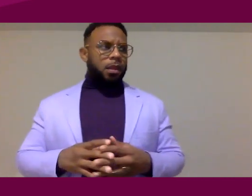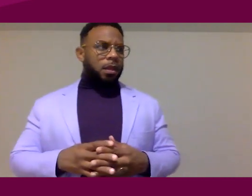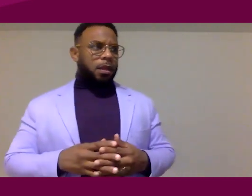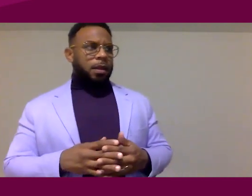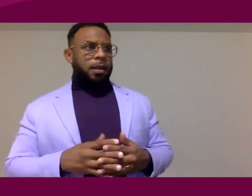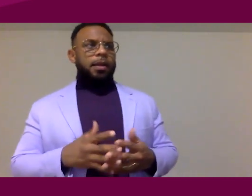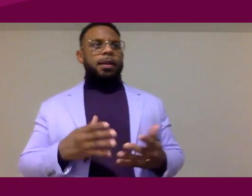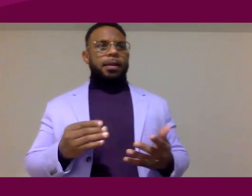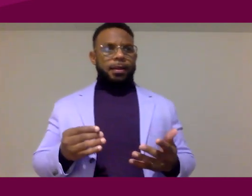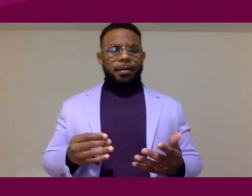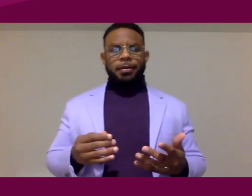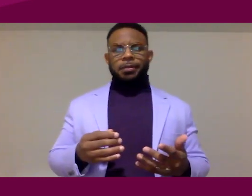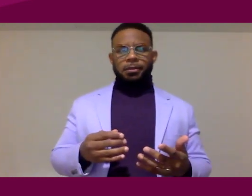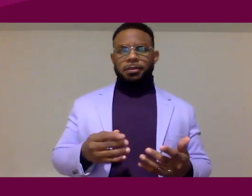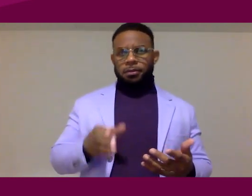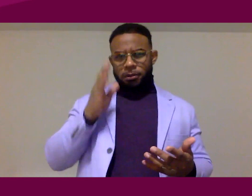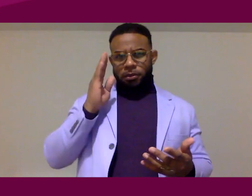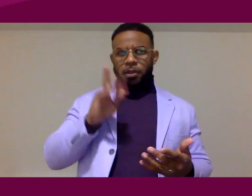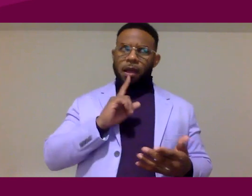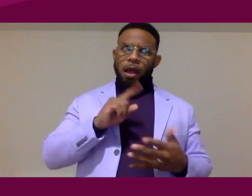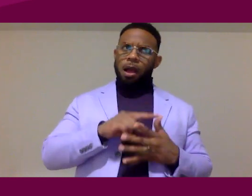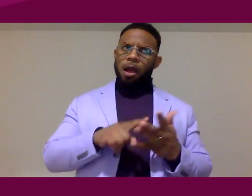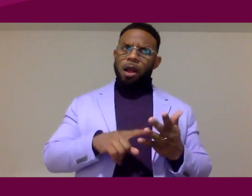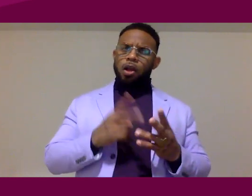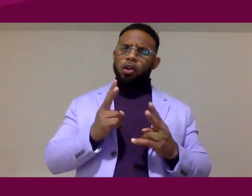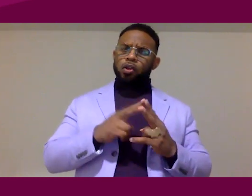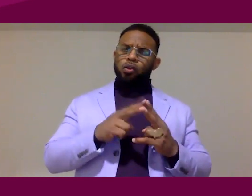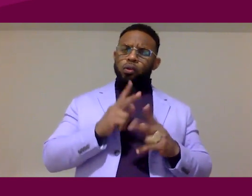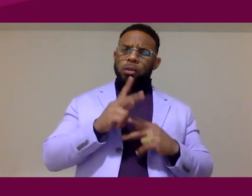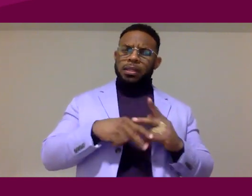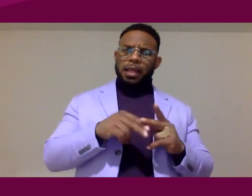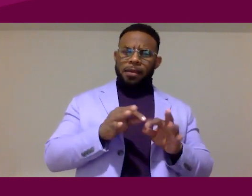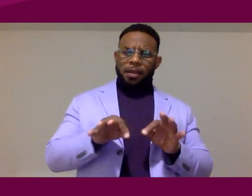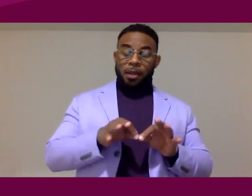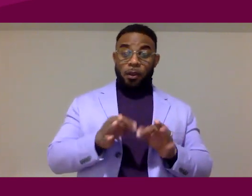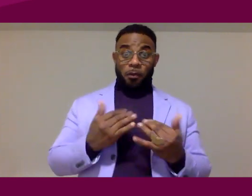And there are two types of captions right now.